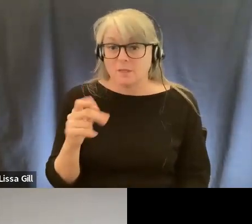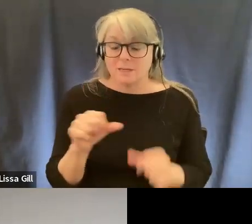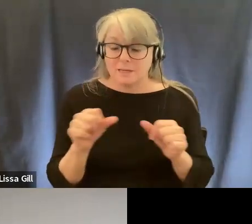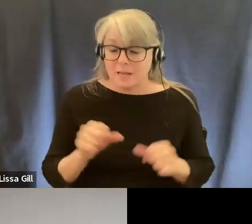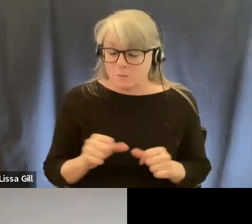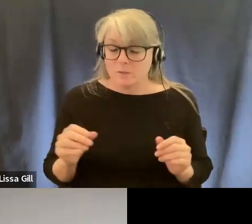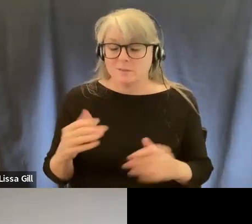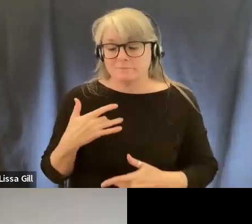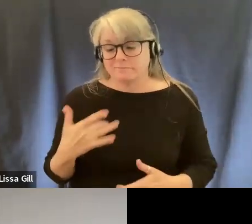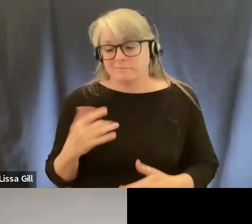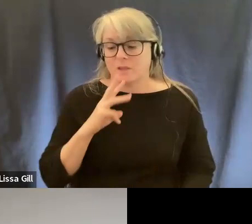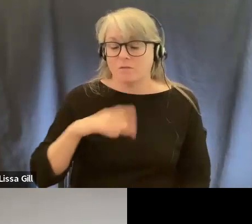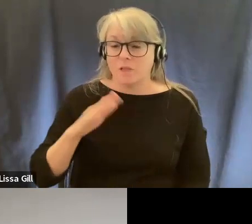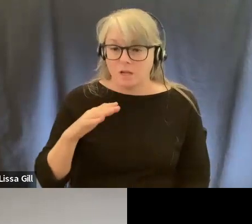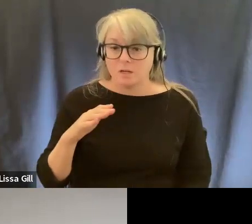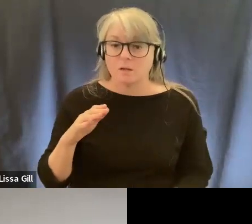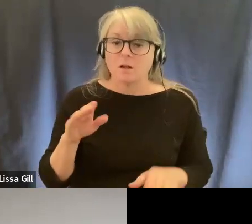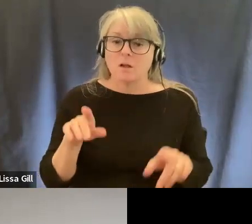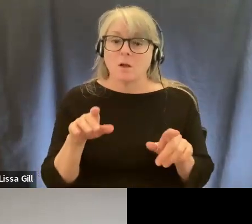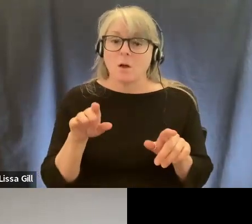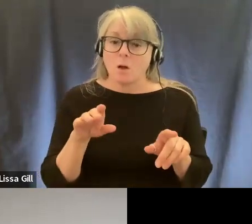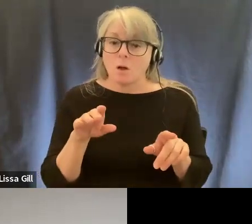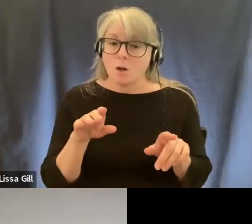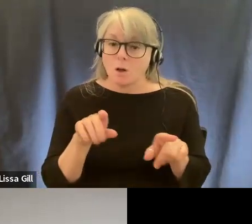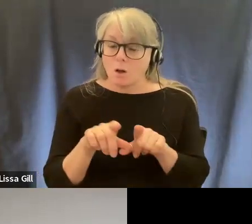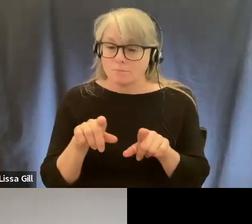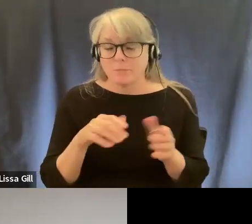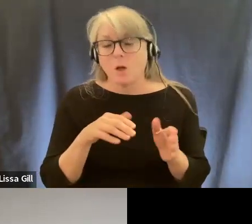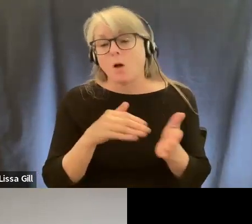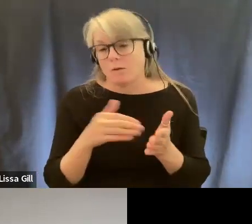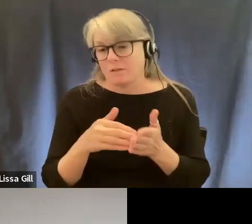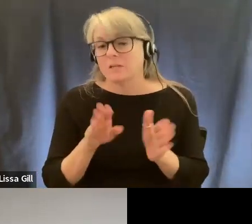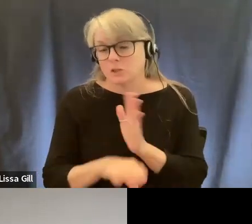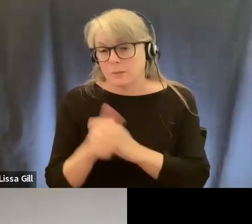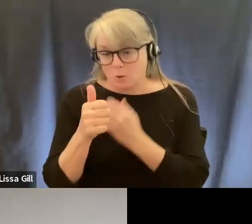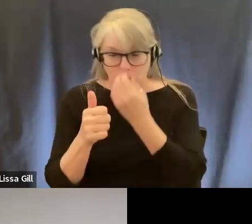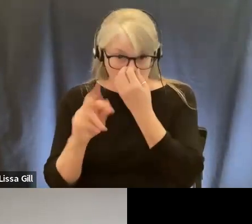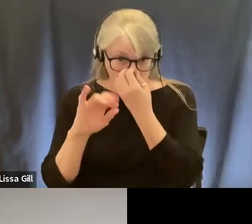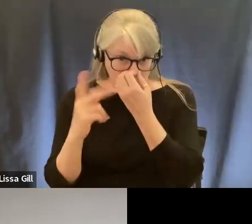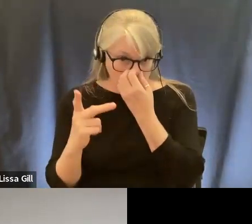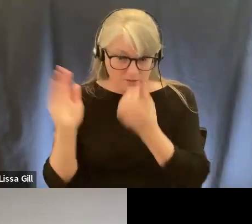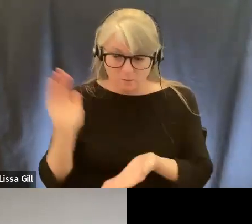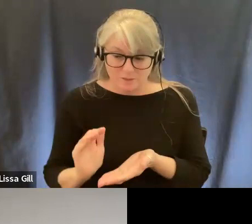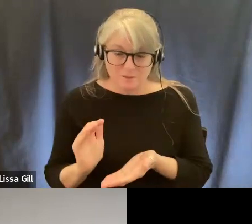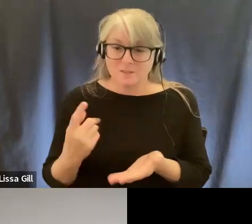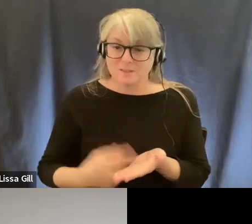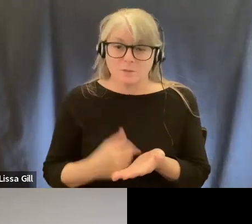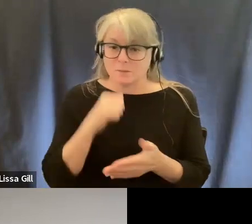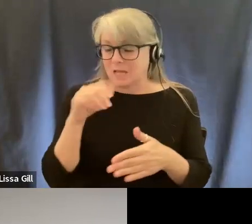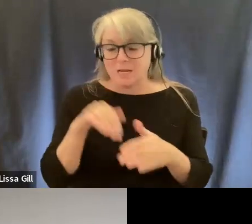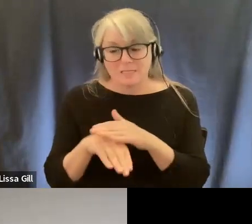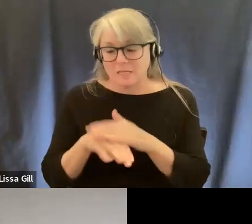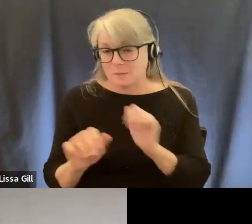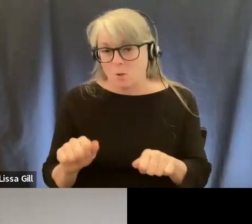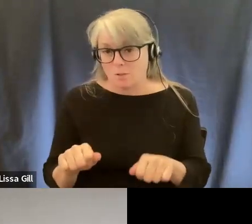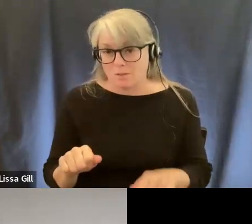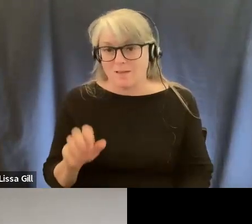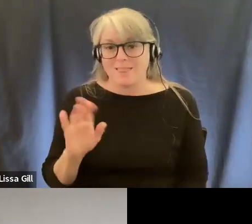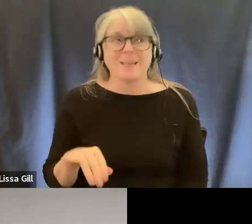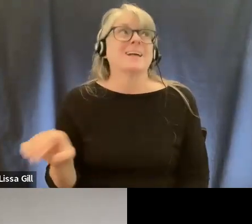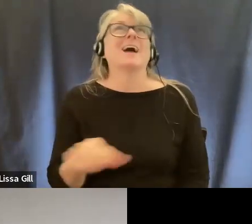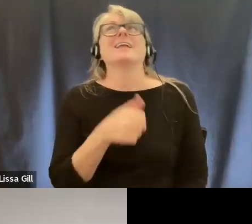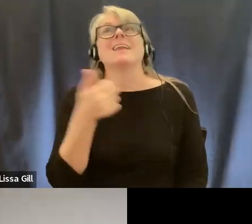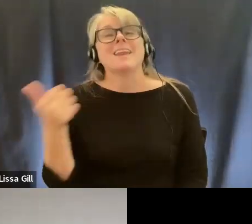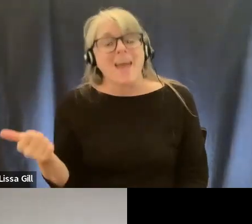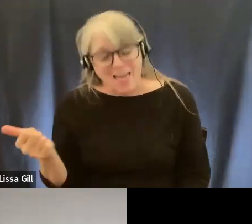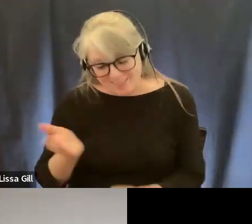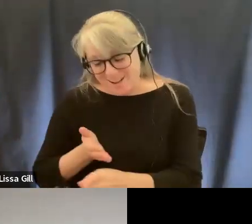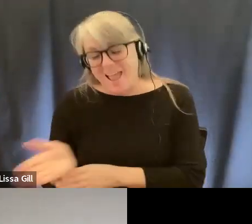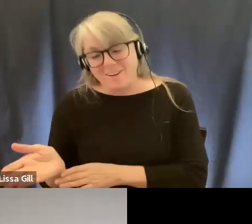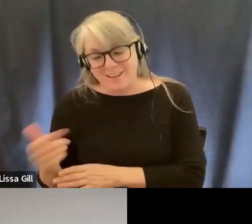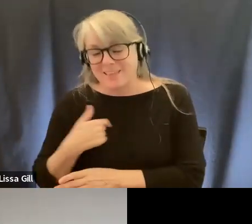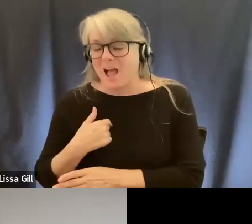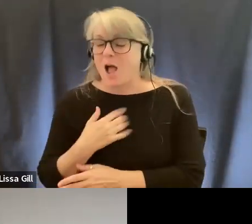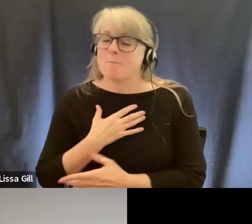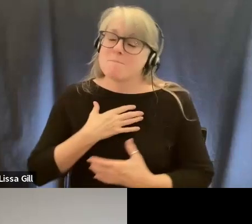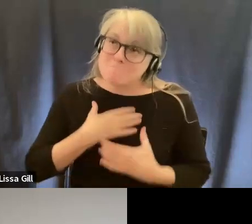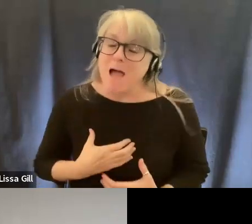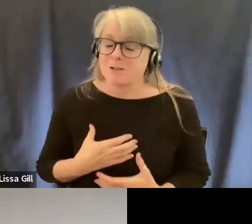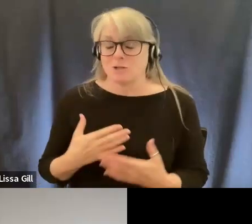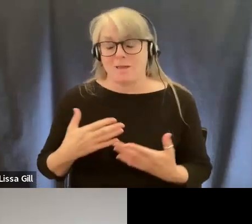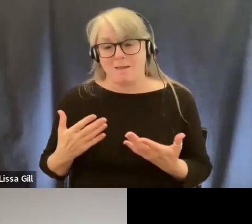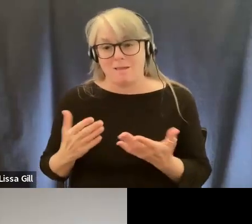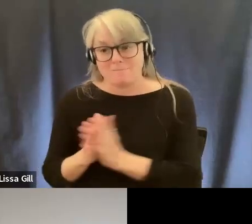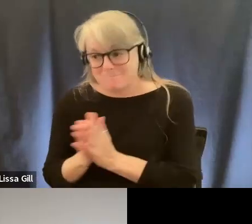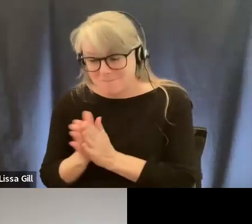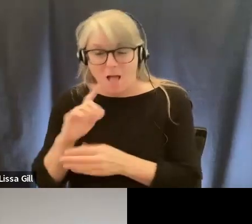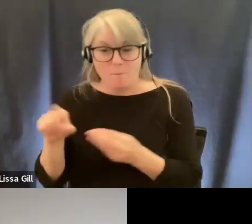Risk reduction is sometimes not accessible at all. So there's another area that I'm widely passionate about is hazard mitigation.